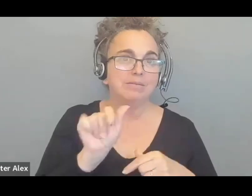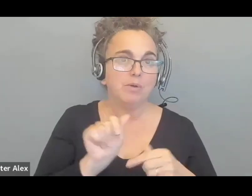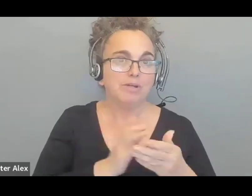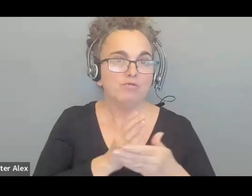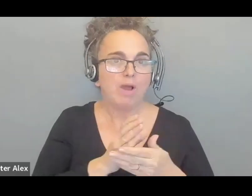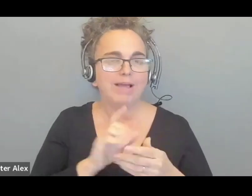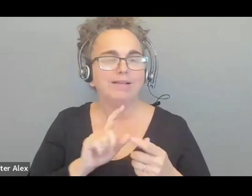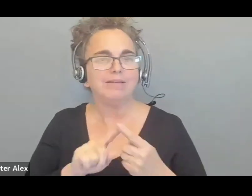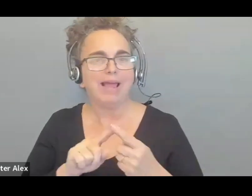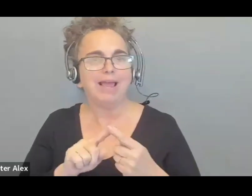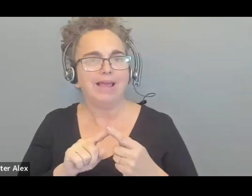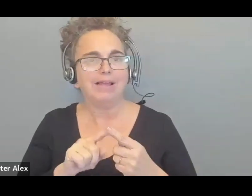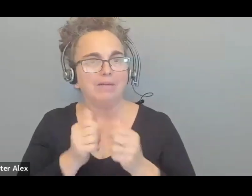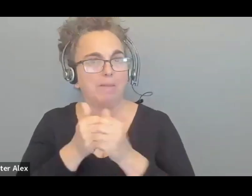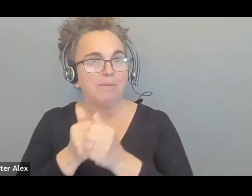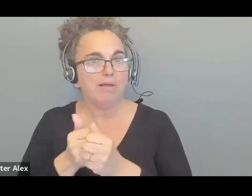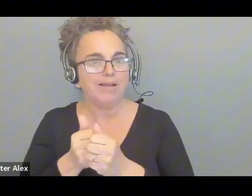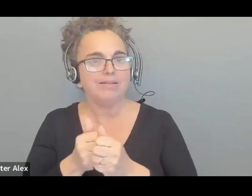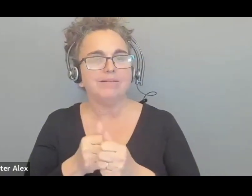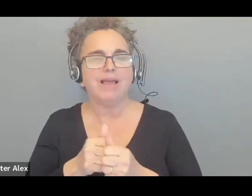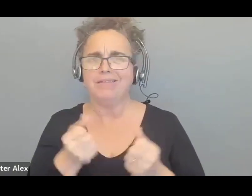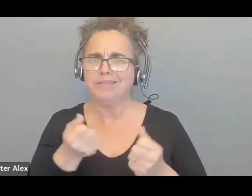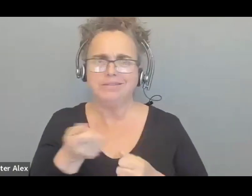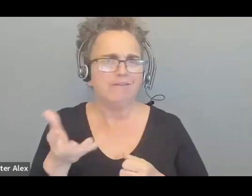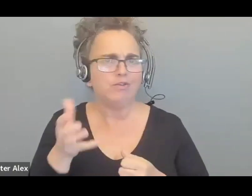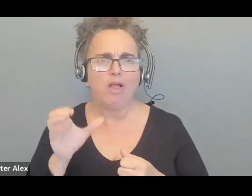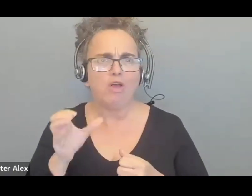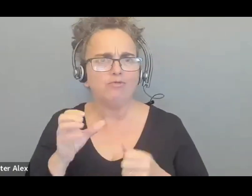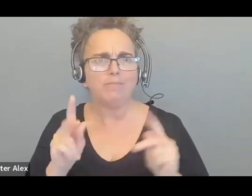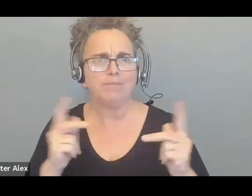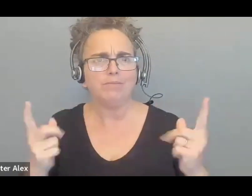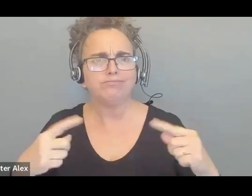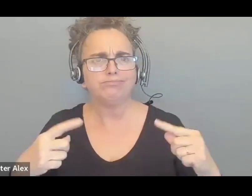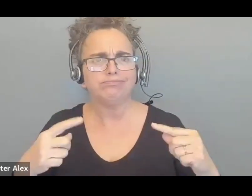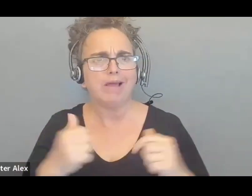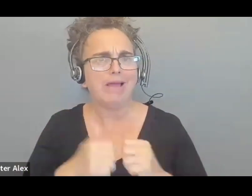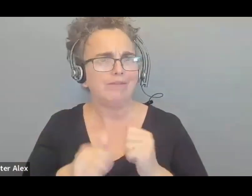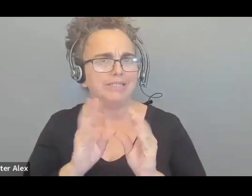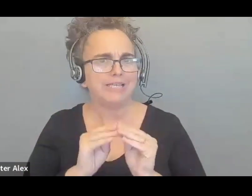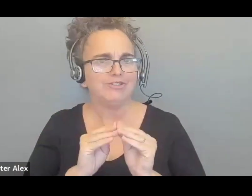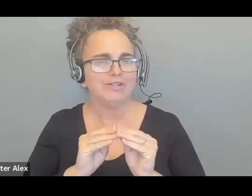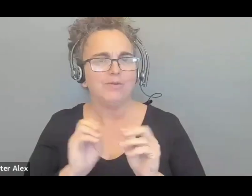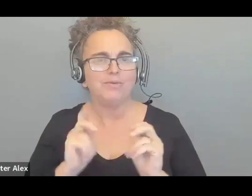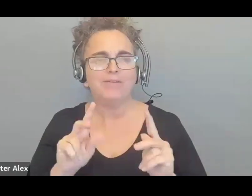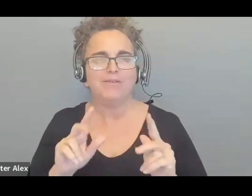of attendees each session. With that, I'll start the conversation